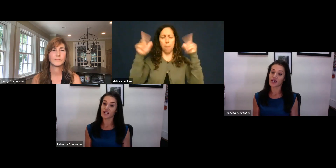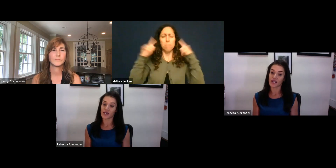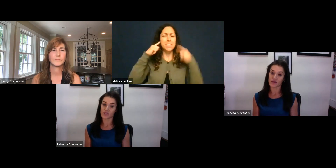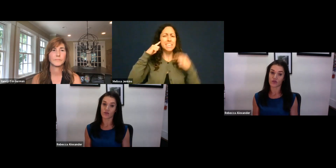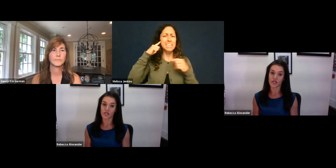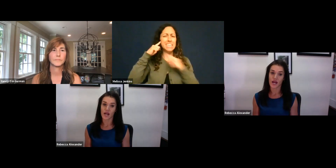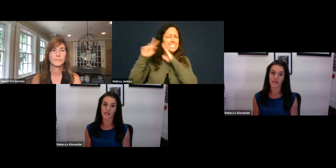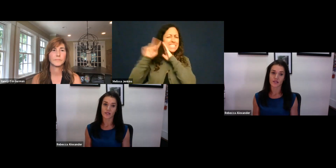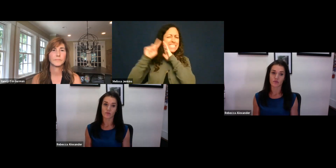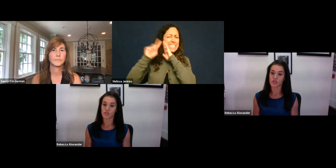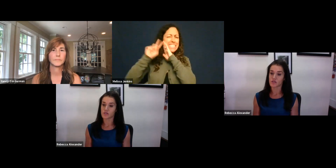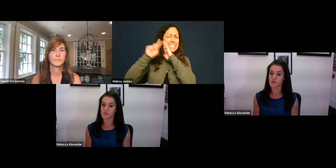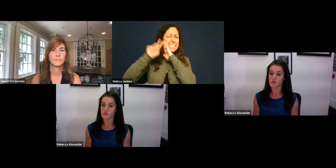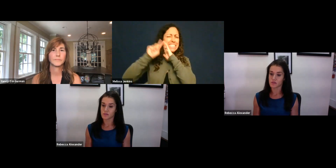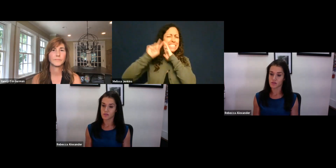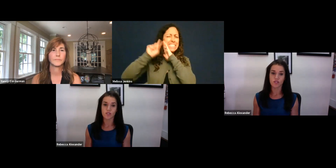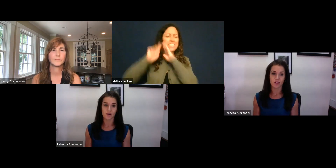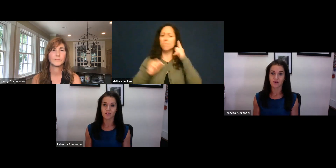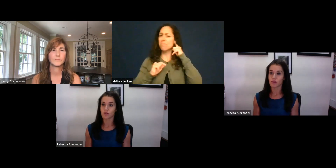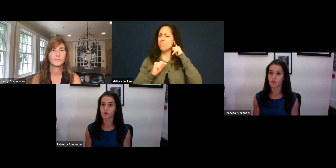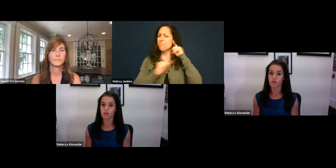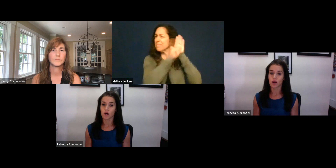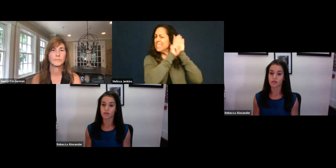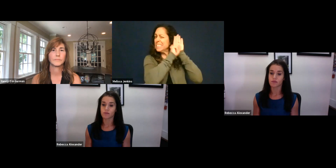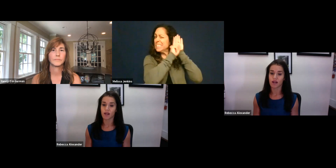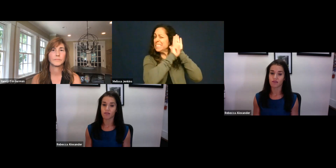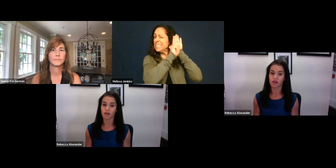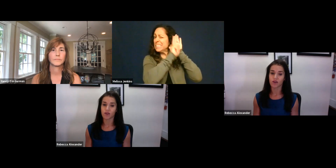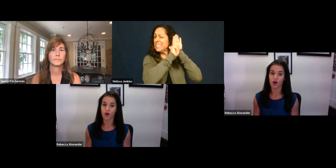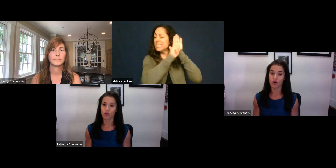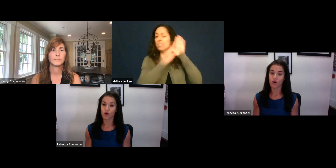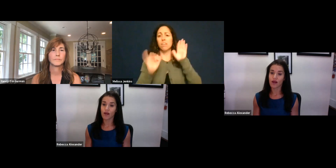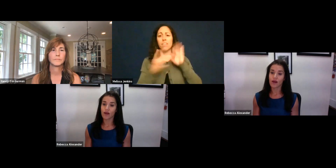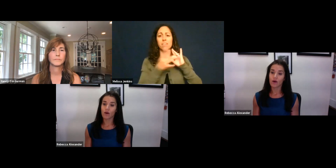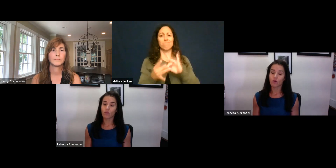Tinnitus or tinnitus, which is associated with hearing loss as many of us know.